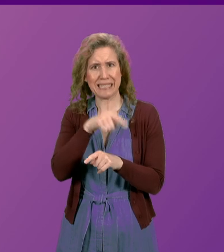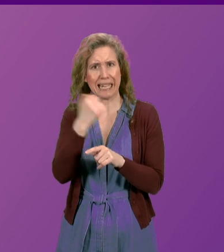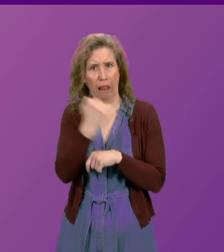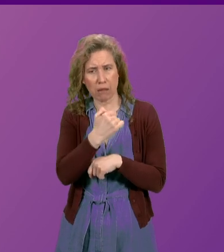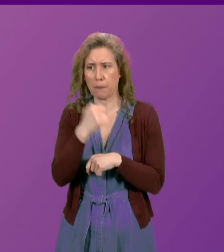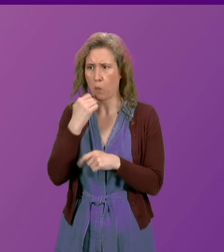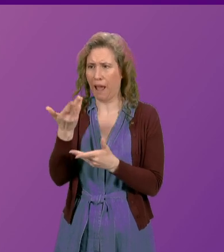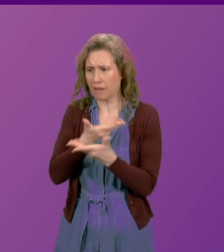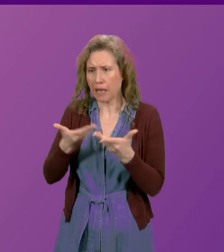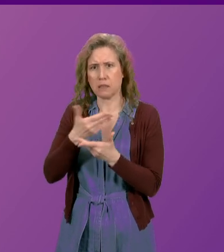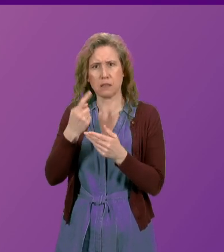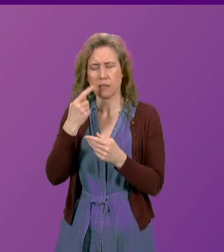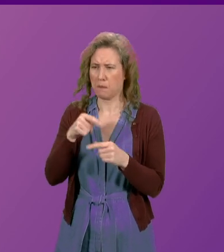the Scottish parole board deferring the decision